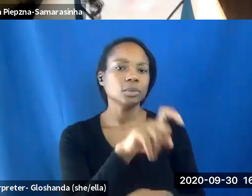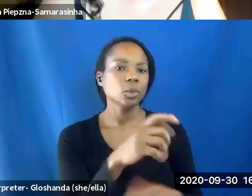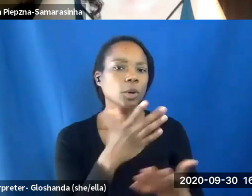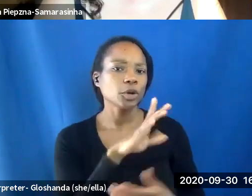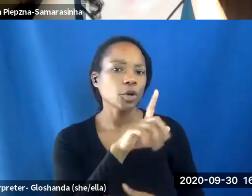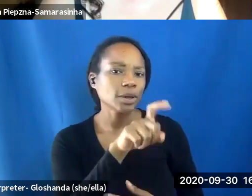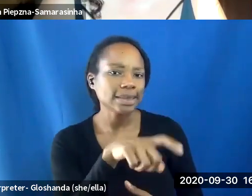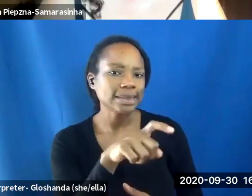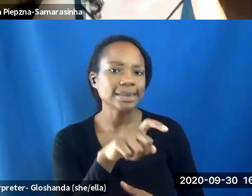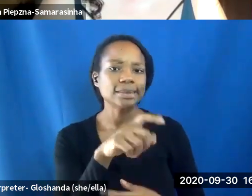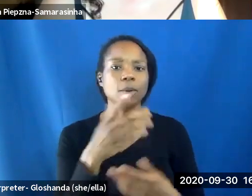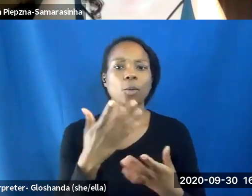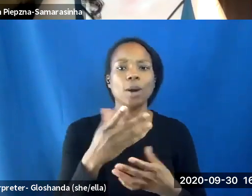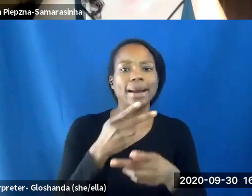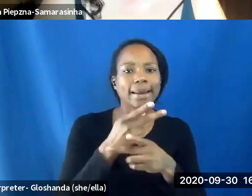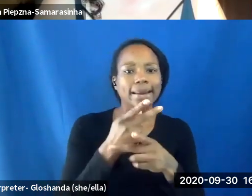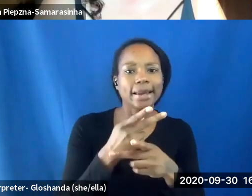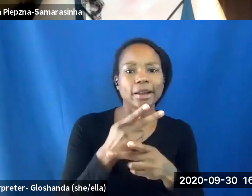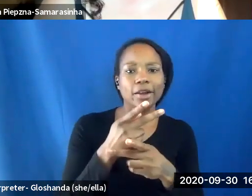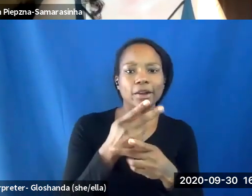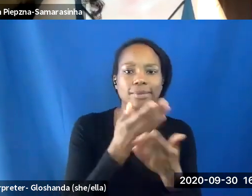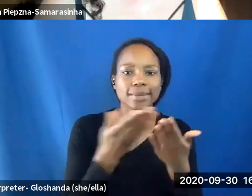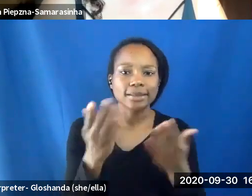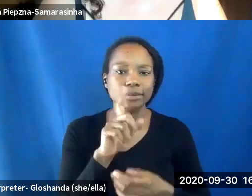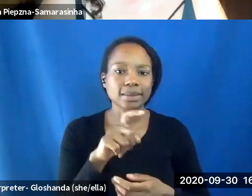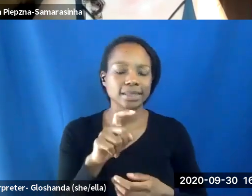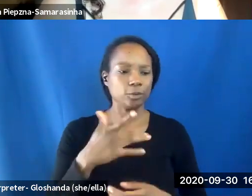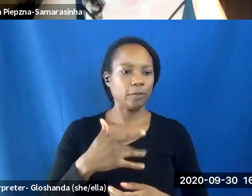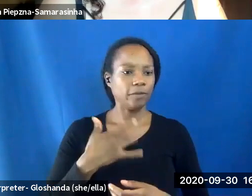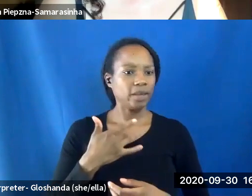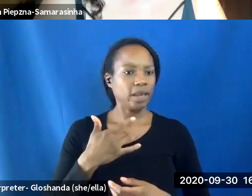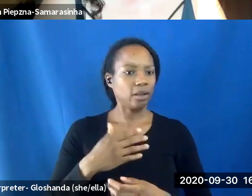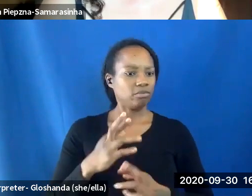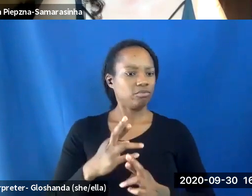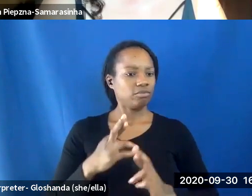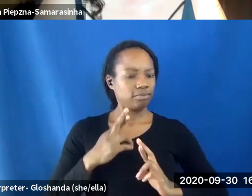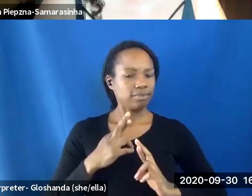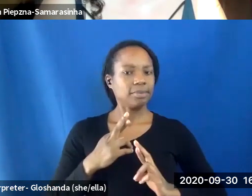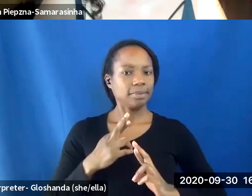and respect as they can in those spaces? And so through that partnership